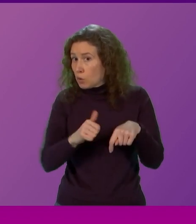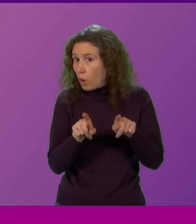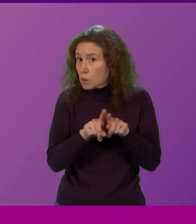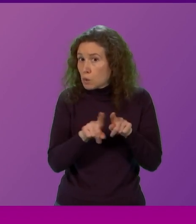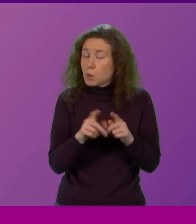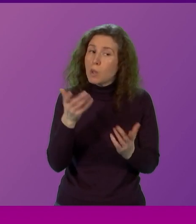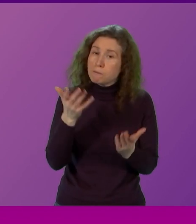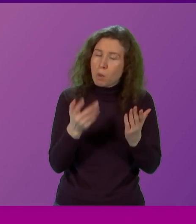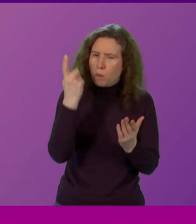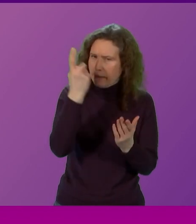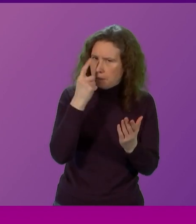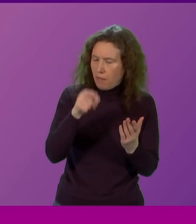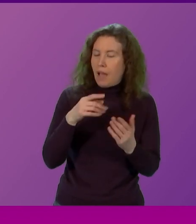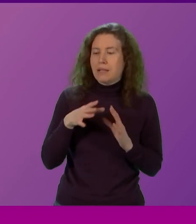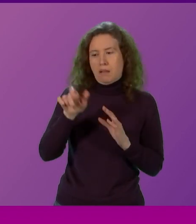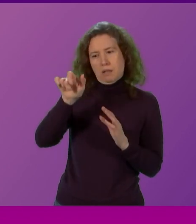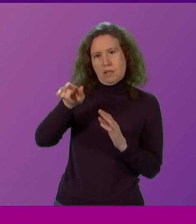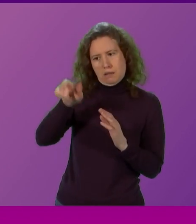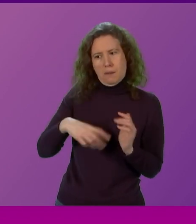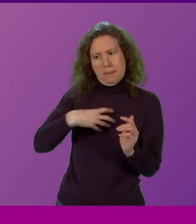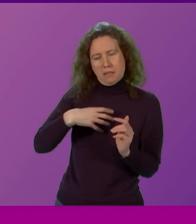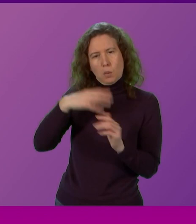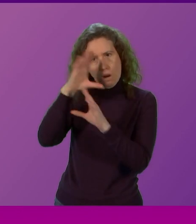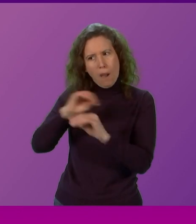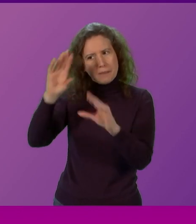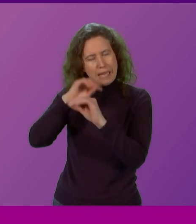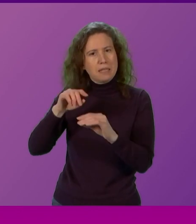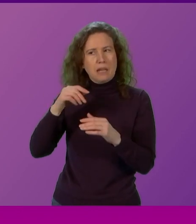The relevant minister will keep the Parliament updated as those considerations progress.